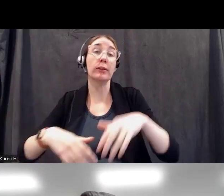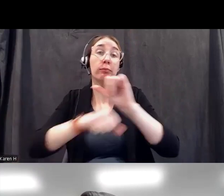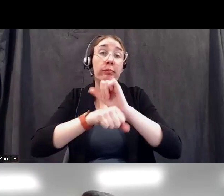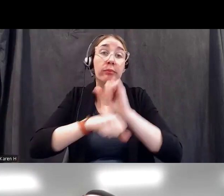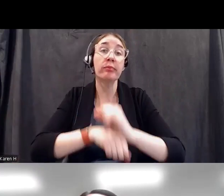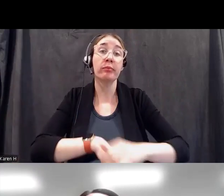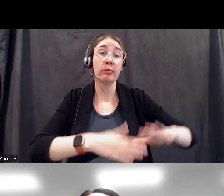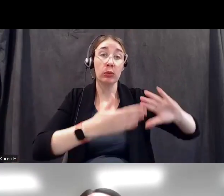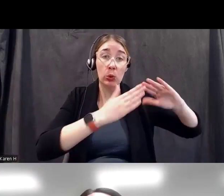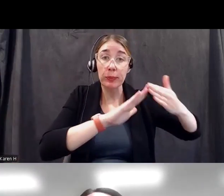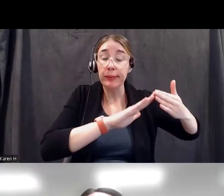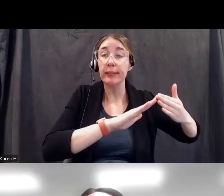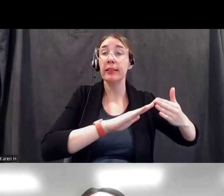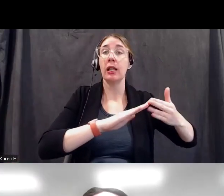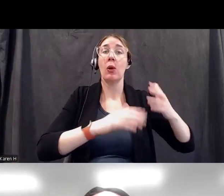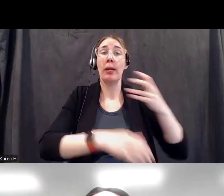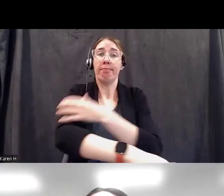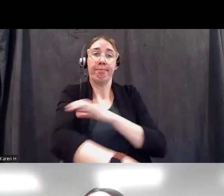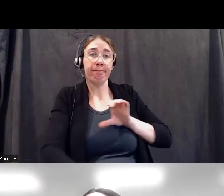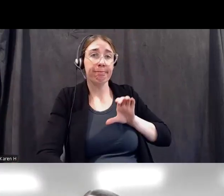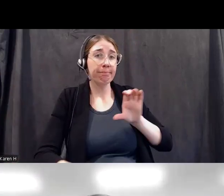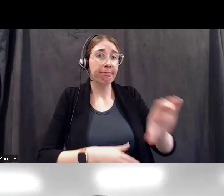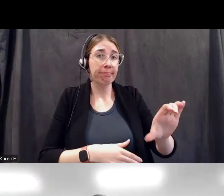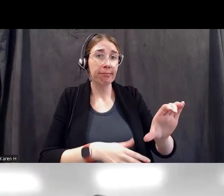We strive to empower individuals through the use of AT.